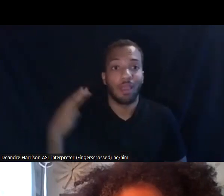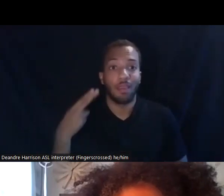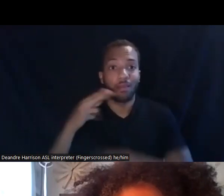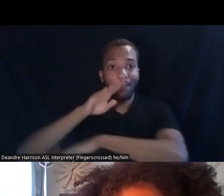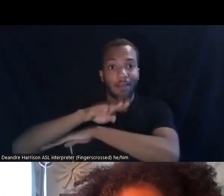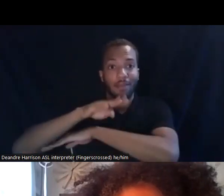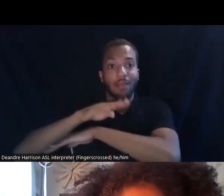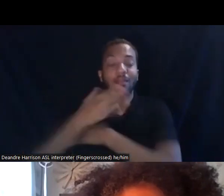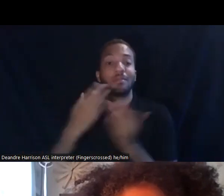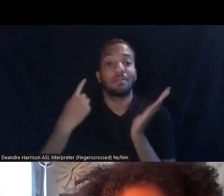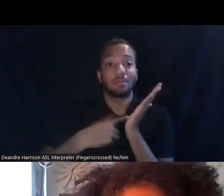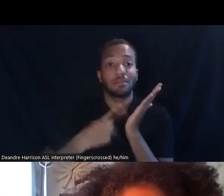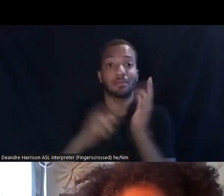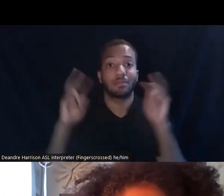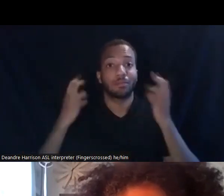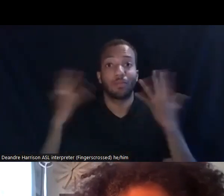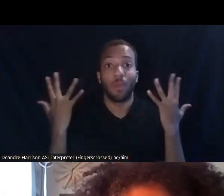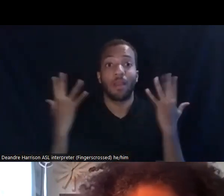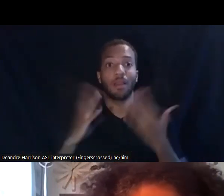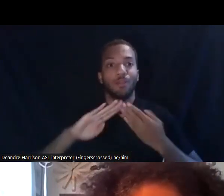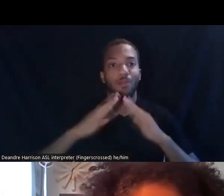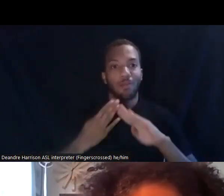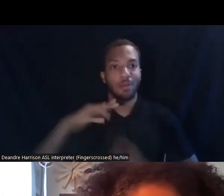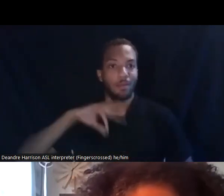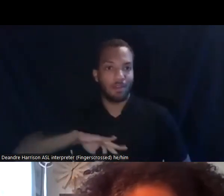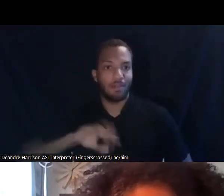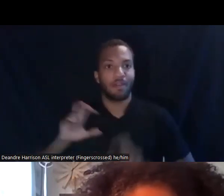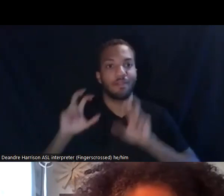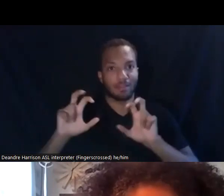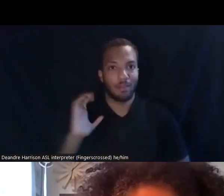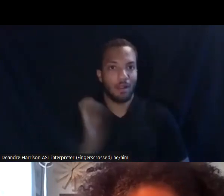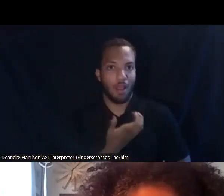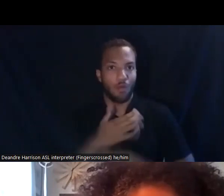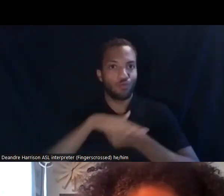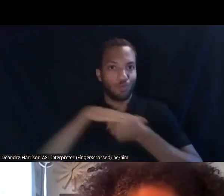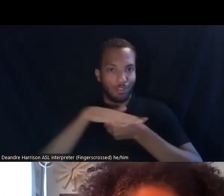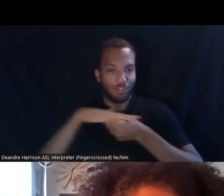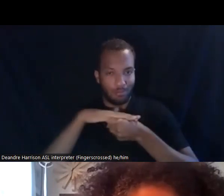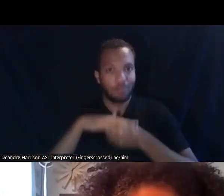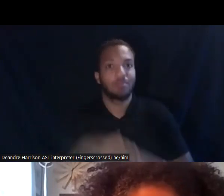around community benefits and investments in our region. Before I proceed any further,